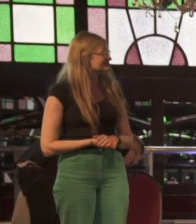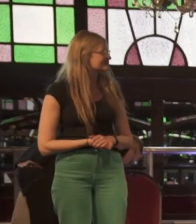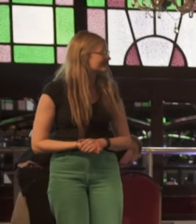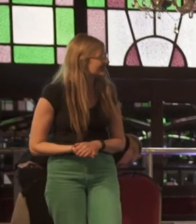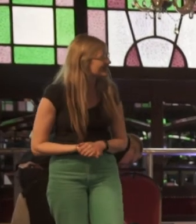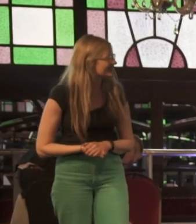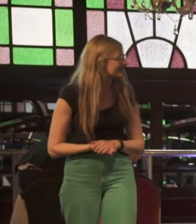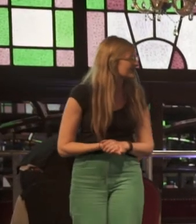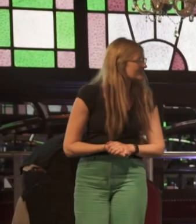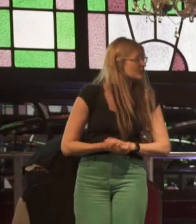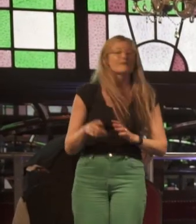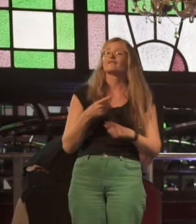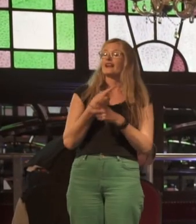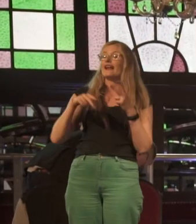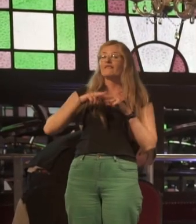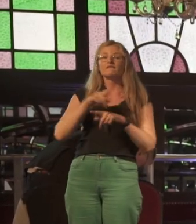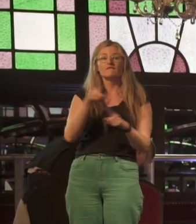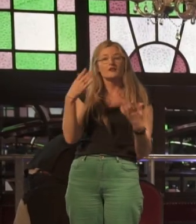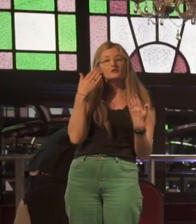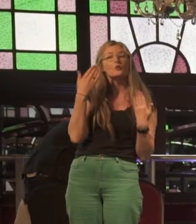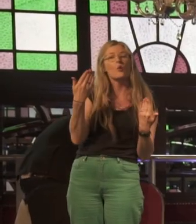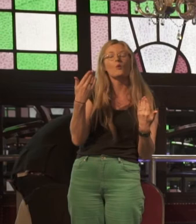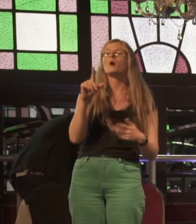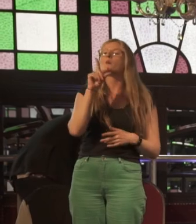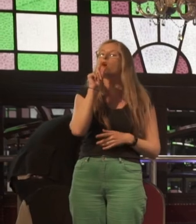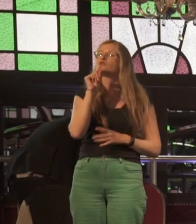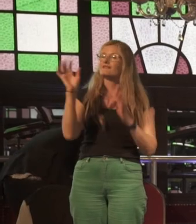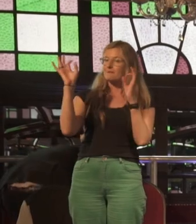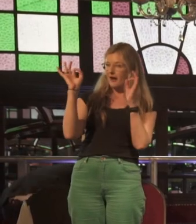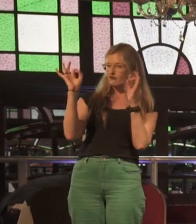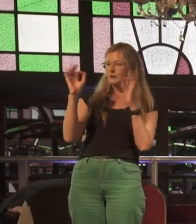For anybody who doesn't know, Birds of Paradise are based in Glasgow,